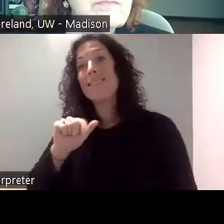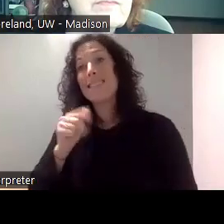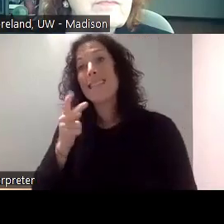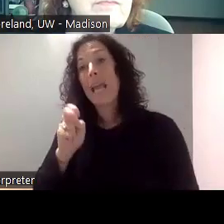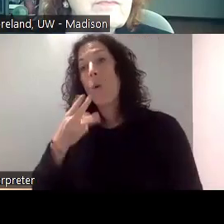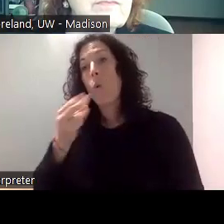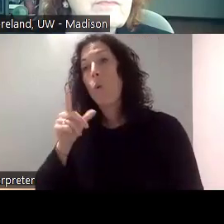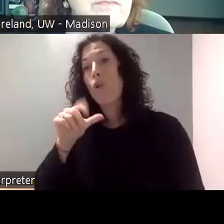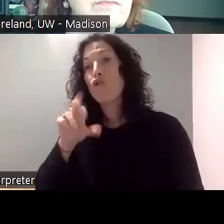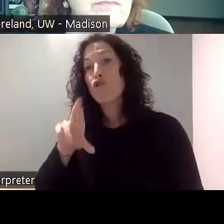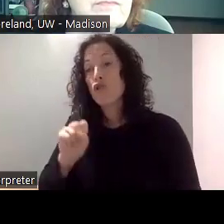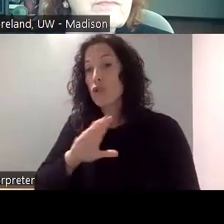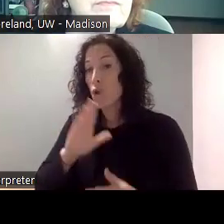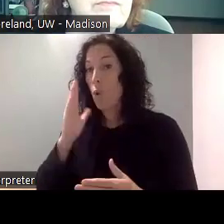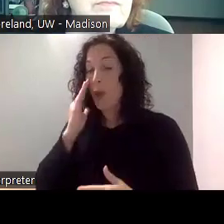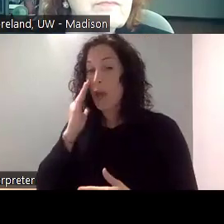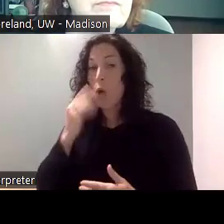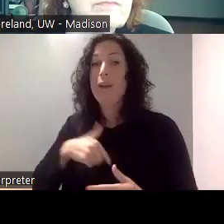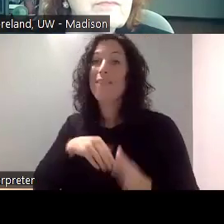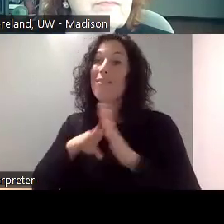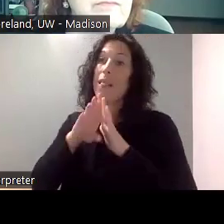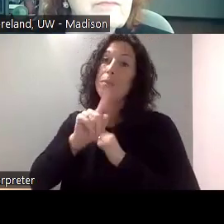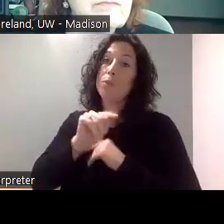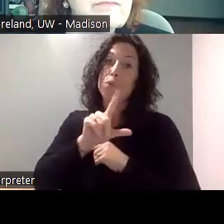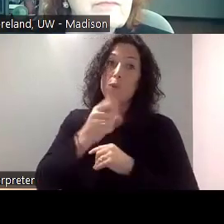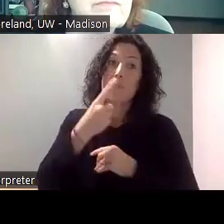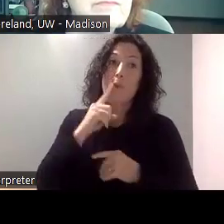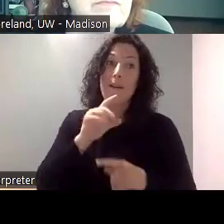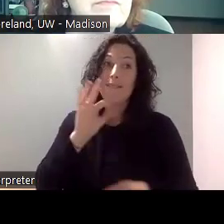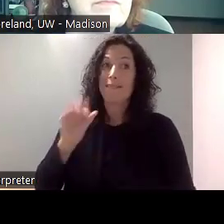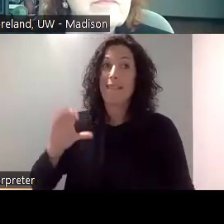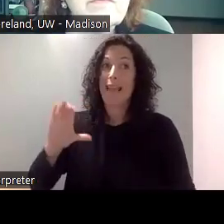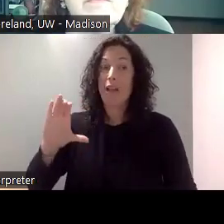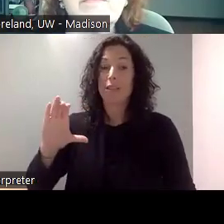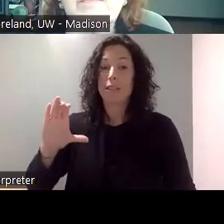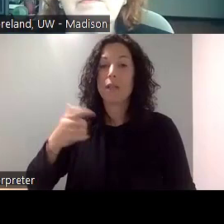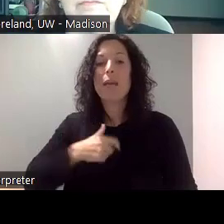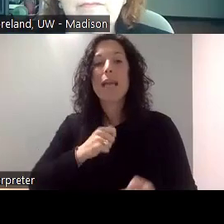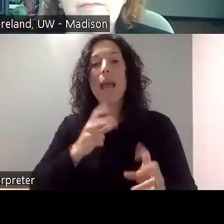we've developed tools for our faculty where we can actually pull all of the information